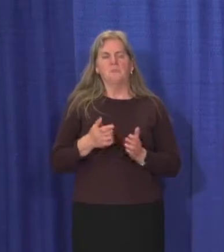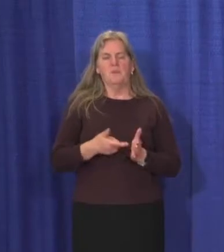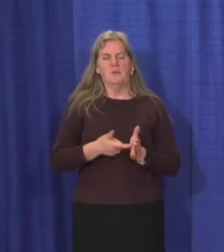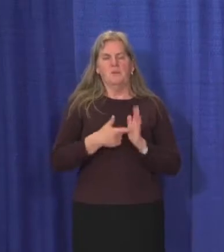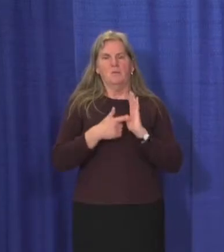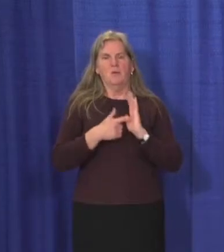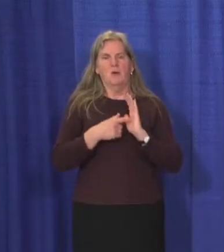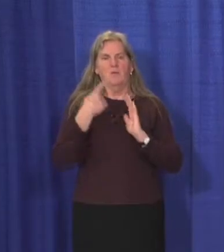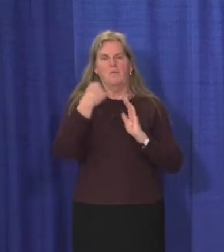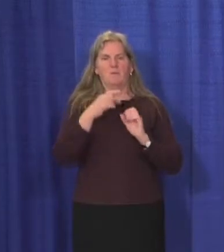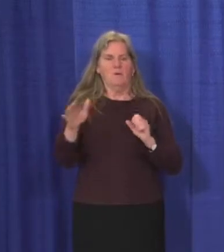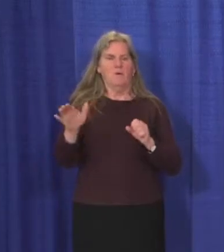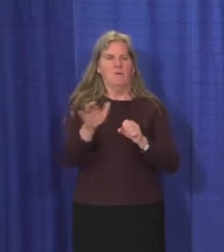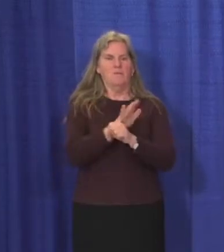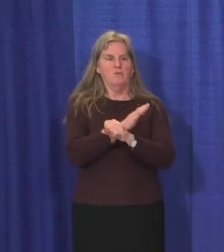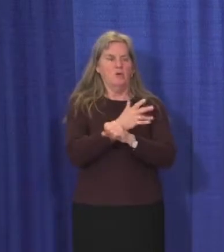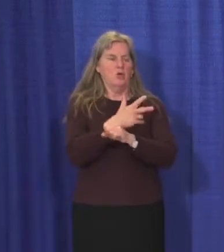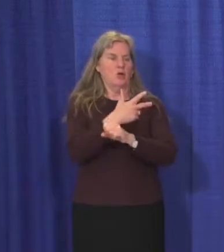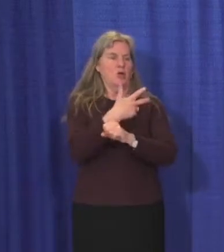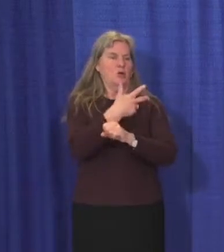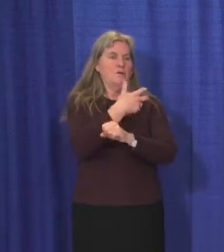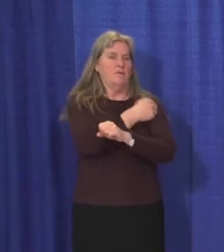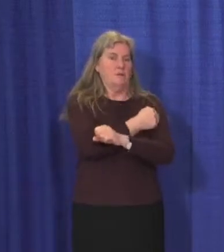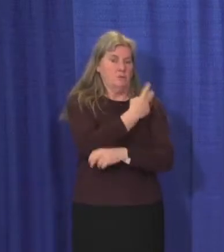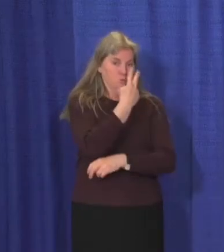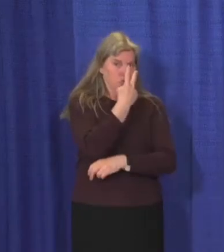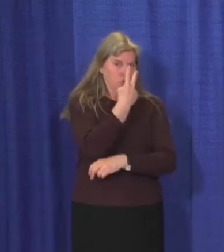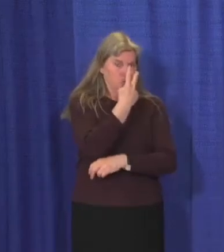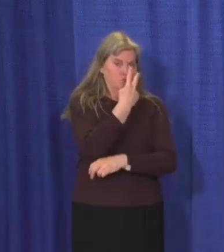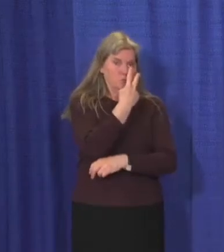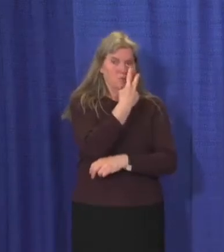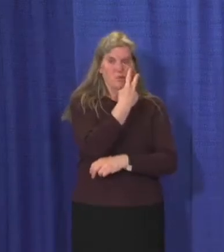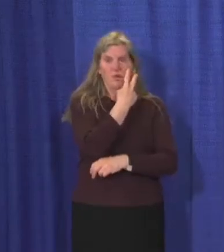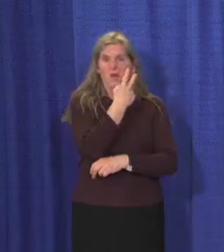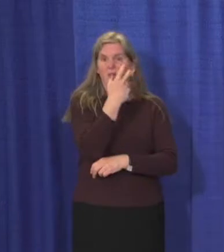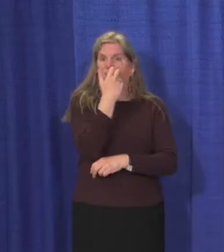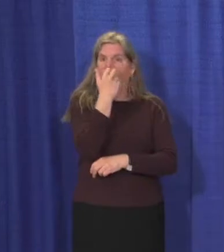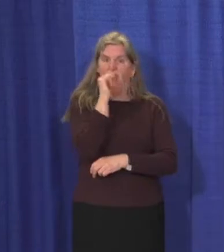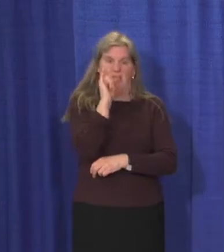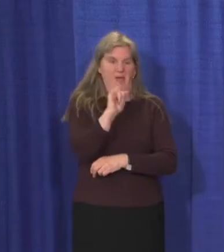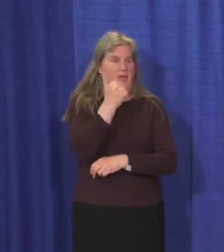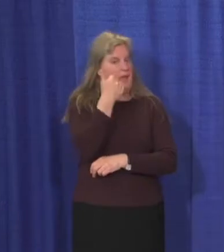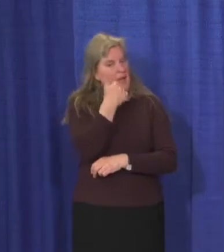requirement for fully vaccinated applies to anyone who is coming